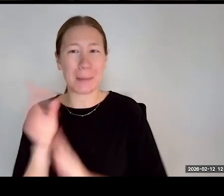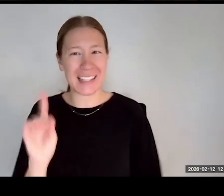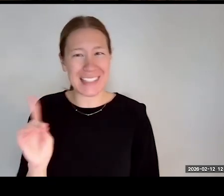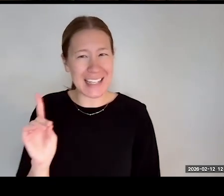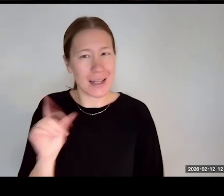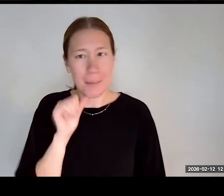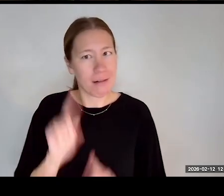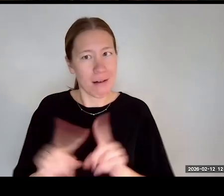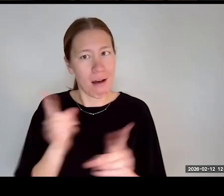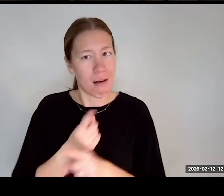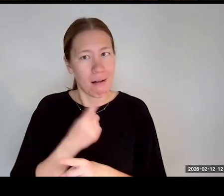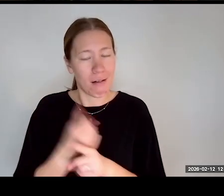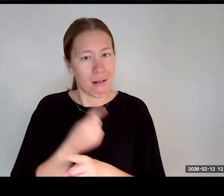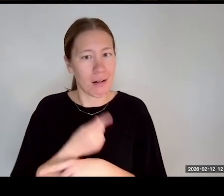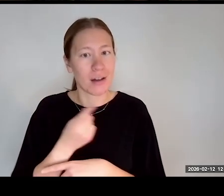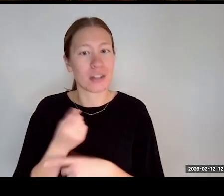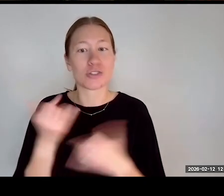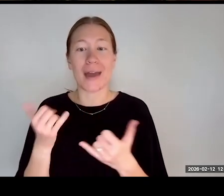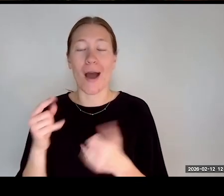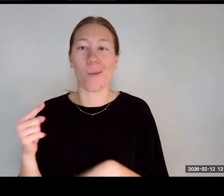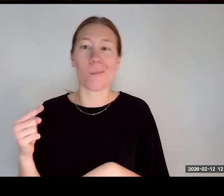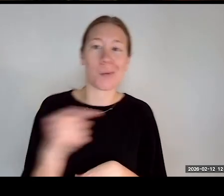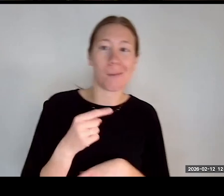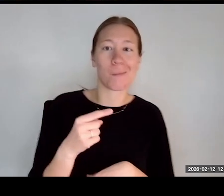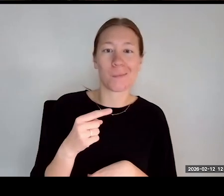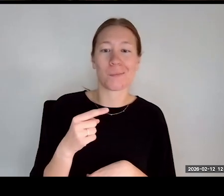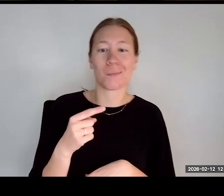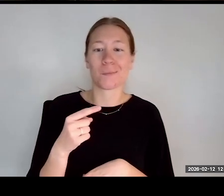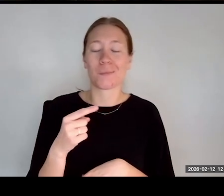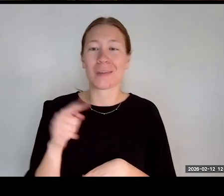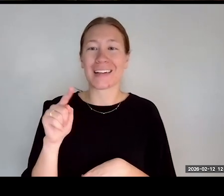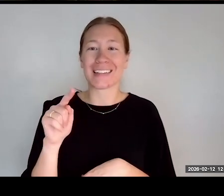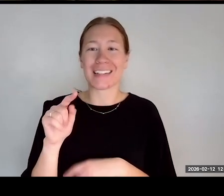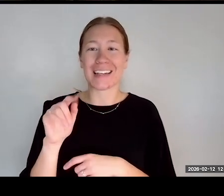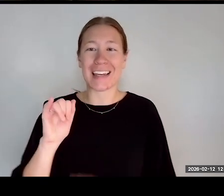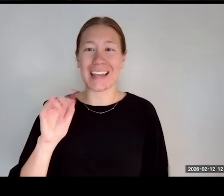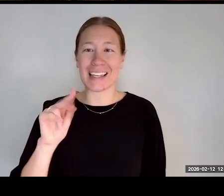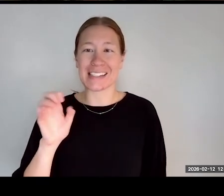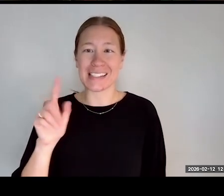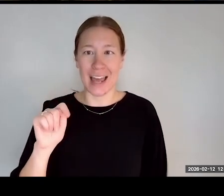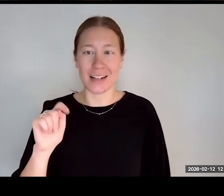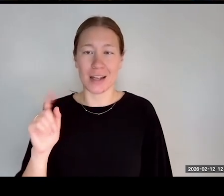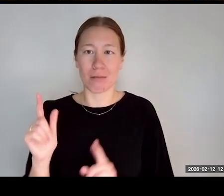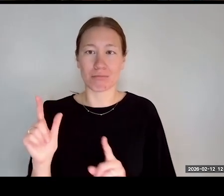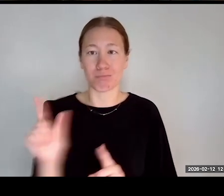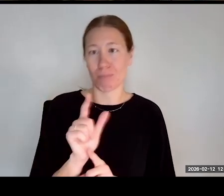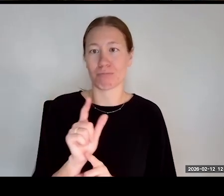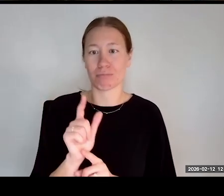And so I'm gonna go back into that paragraph menu and hit the decrease intent button and that's gonna move that out to an upper level list items